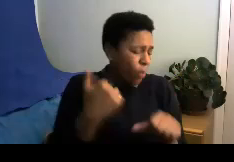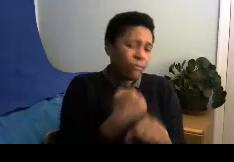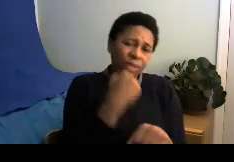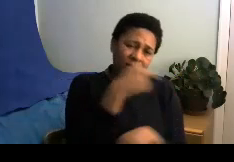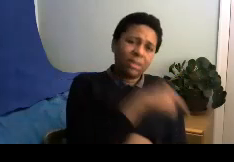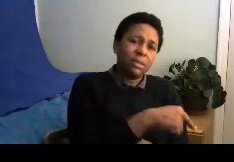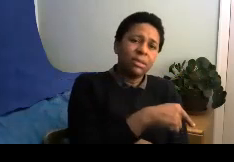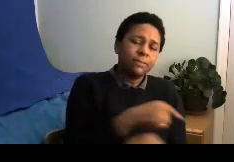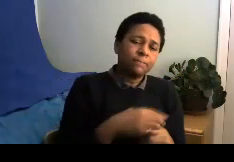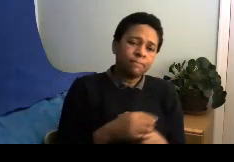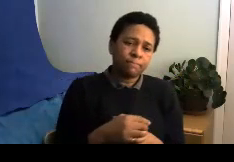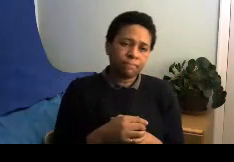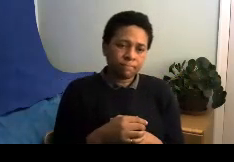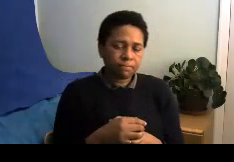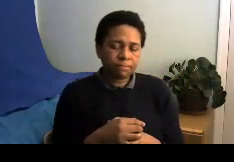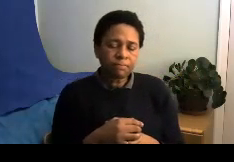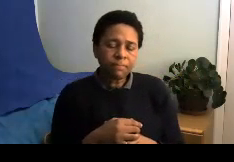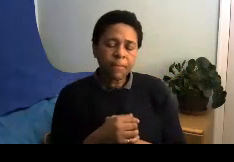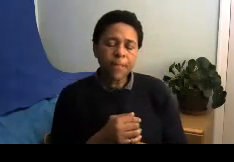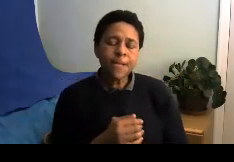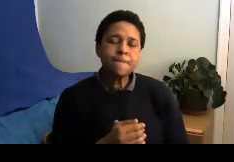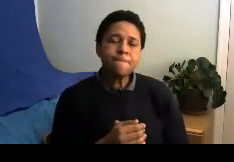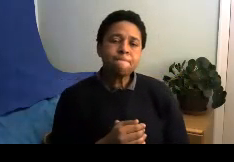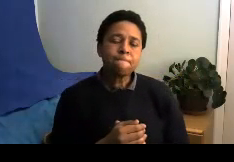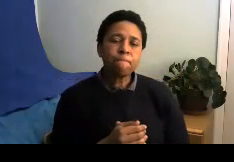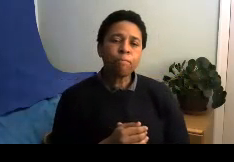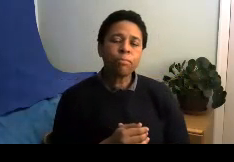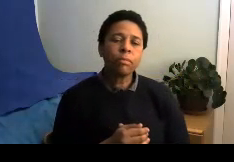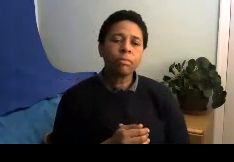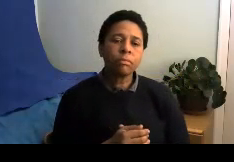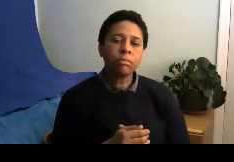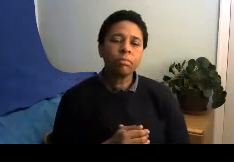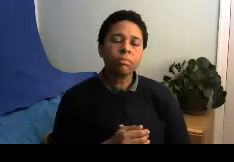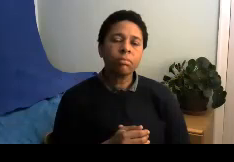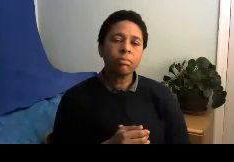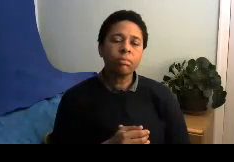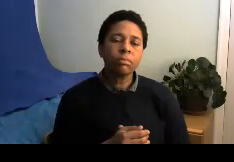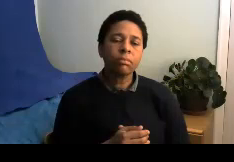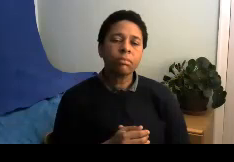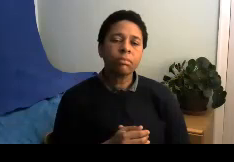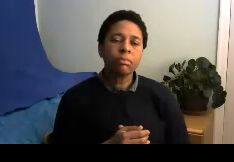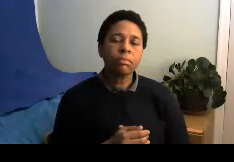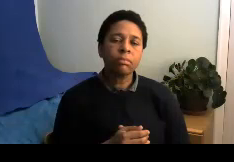but I have solved the problem that I, that I had. And also